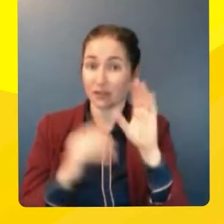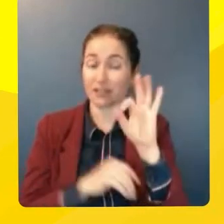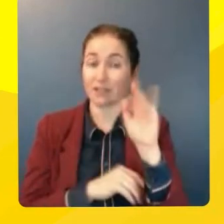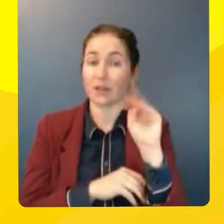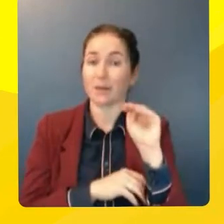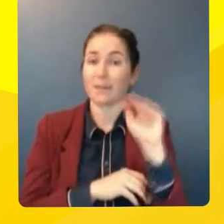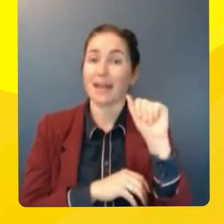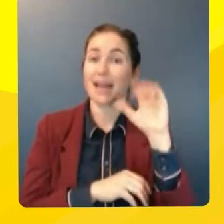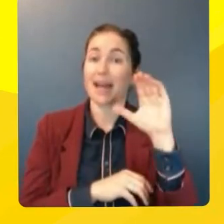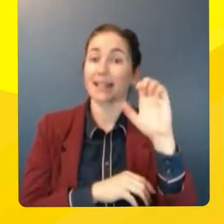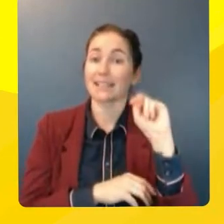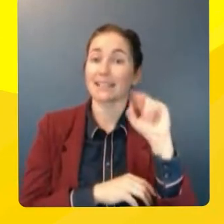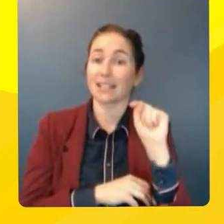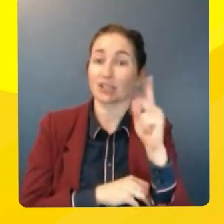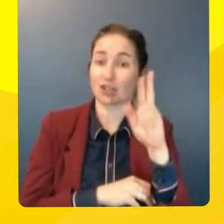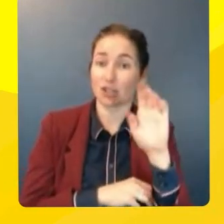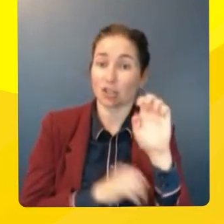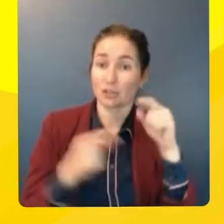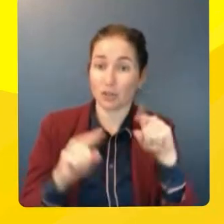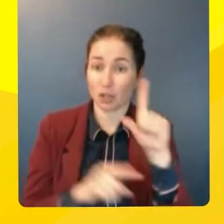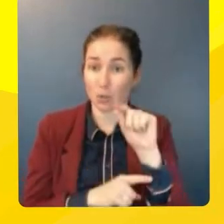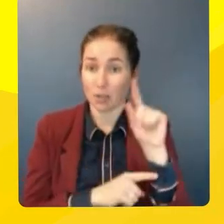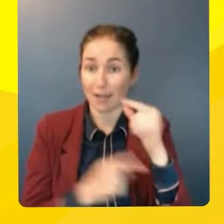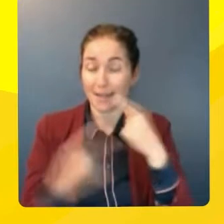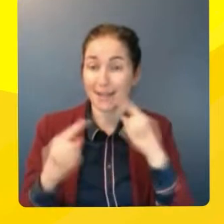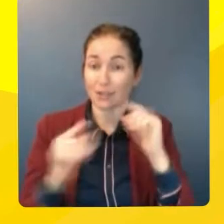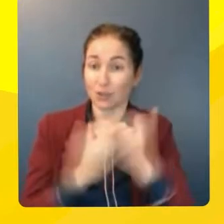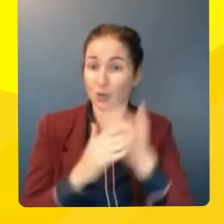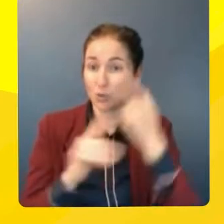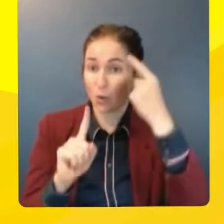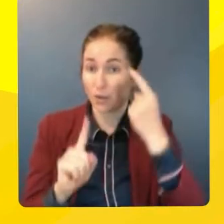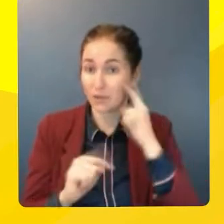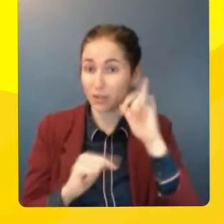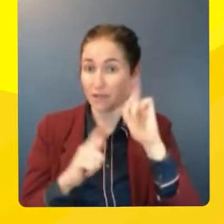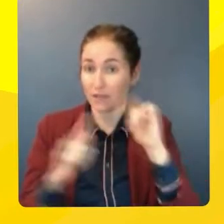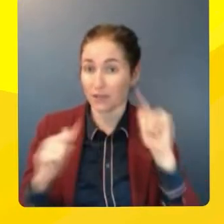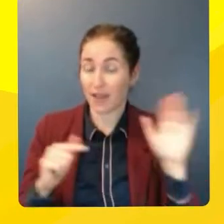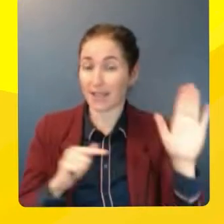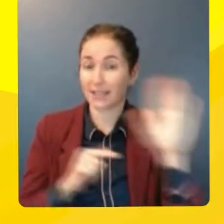which in 2020 announced new goals for diversifying its US workforce.